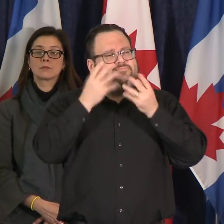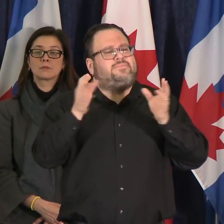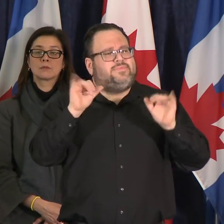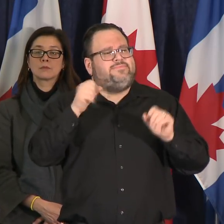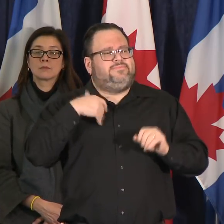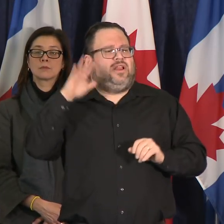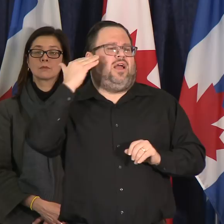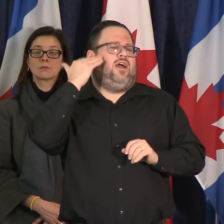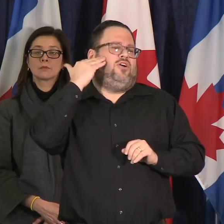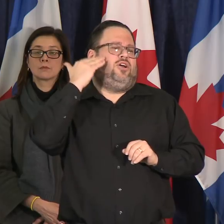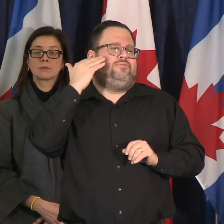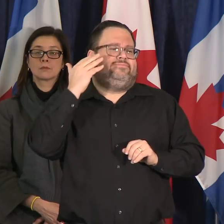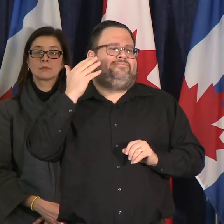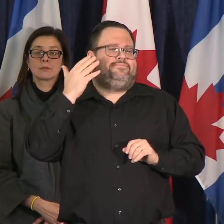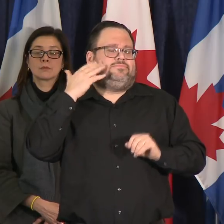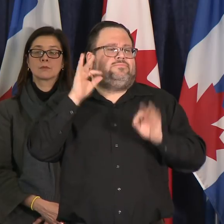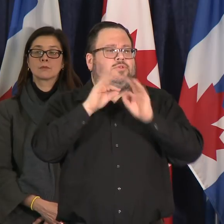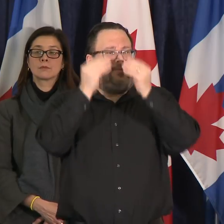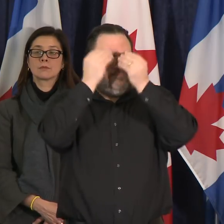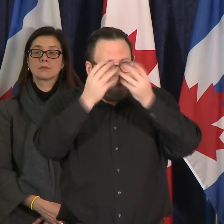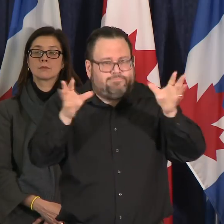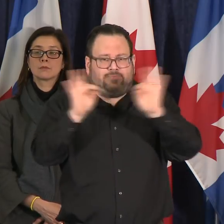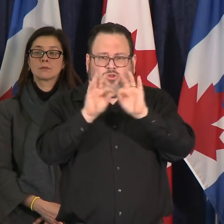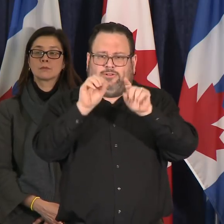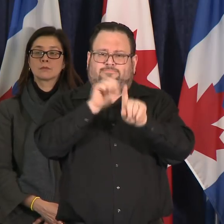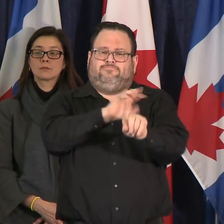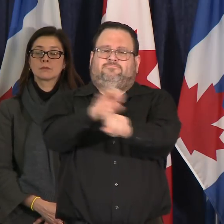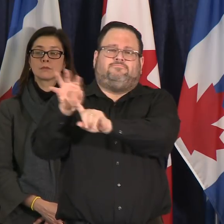important to share that publicly and hence why we raised it here at the press